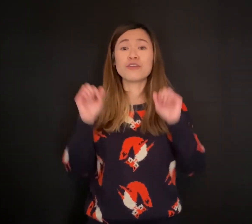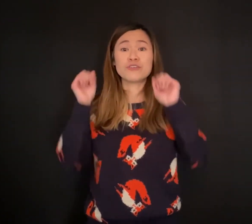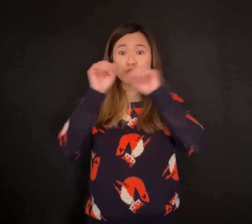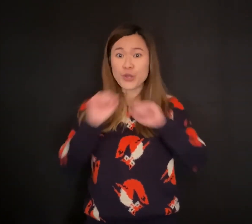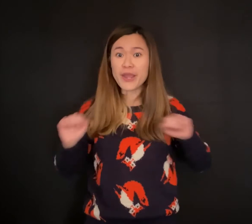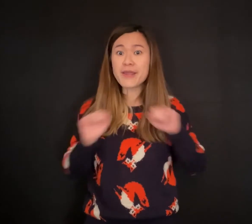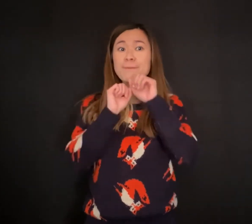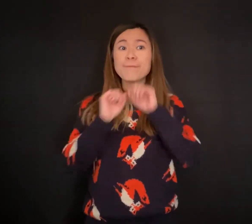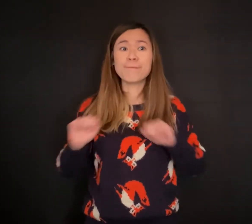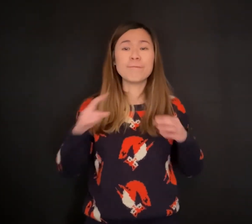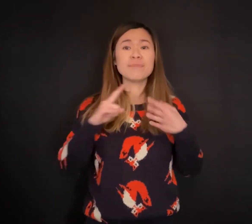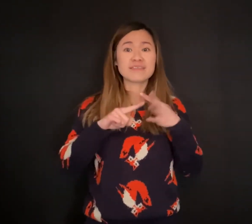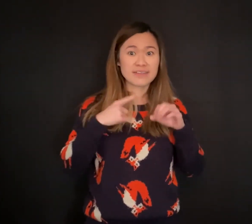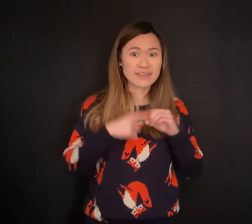also exercise equipment.